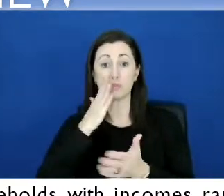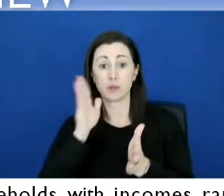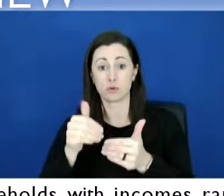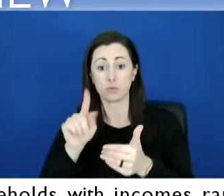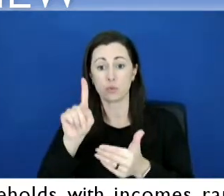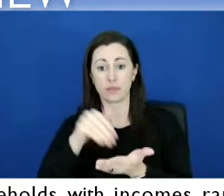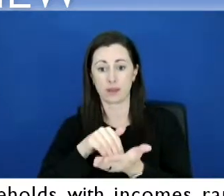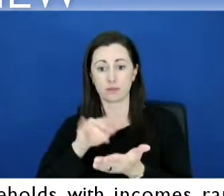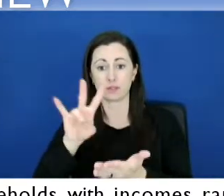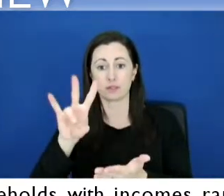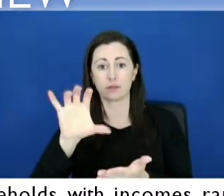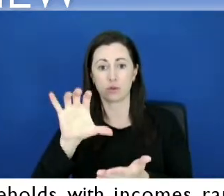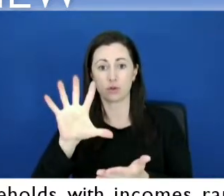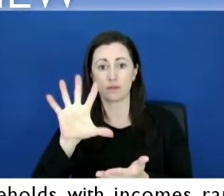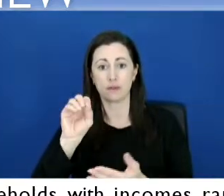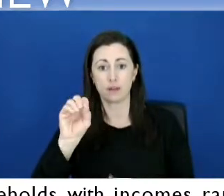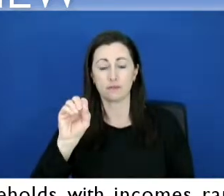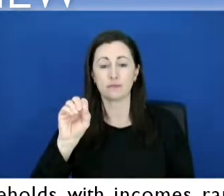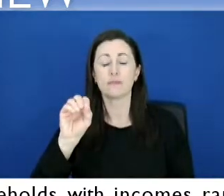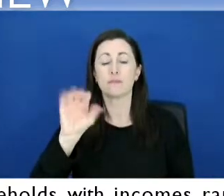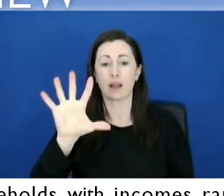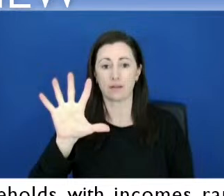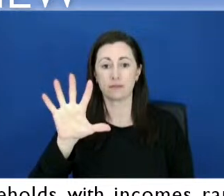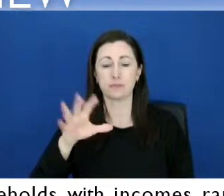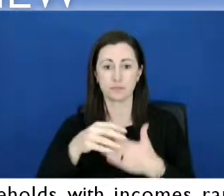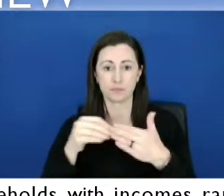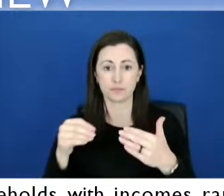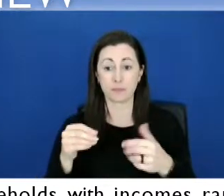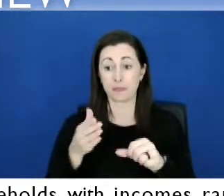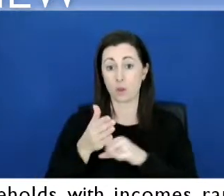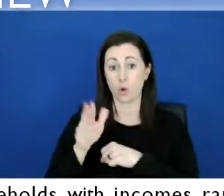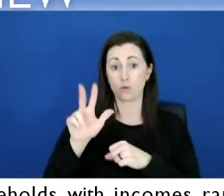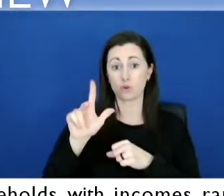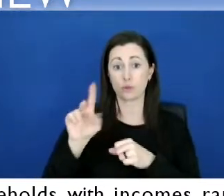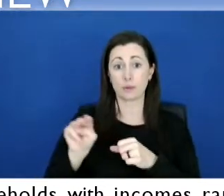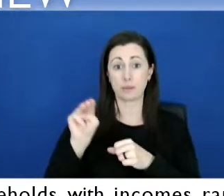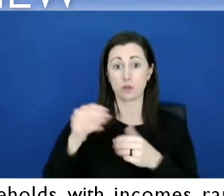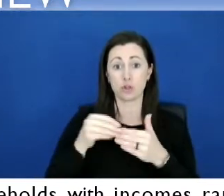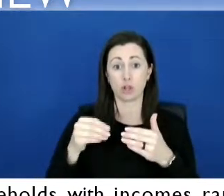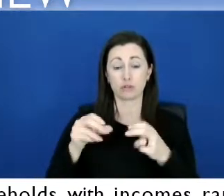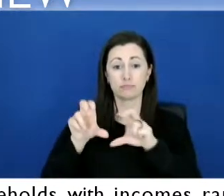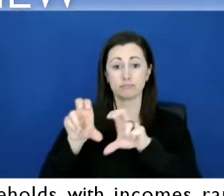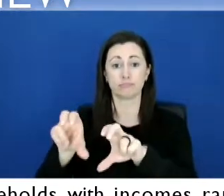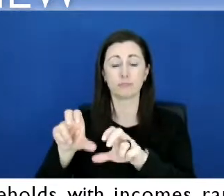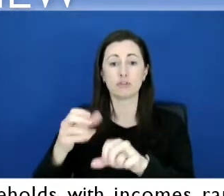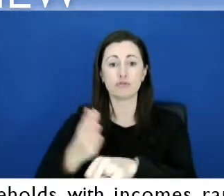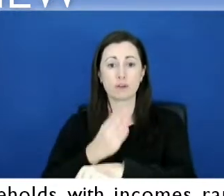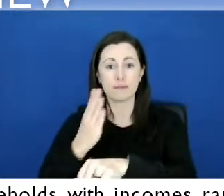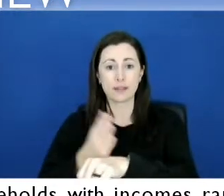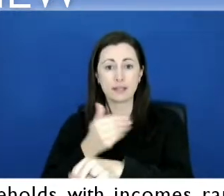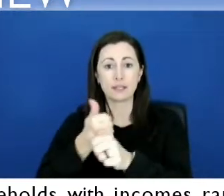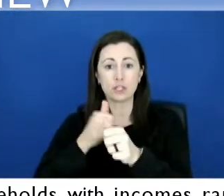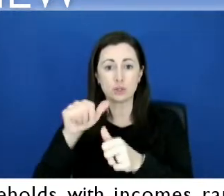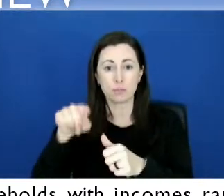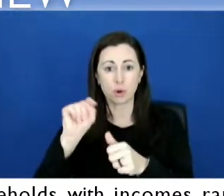$1,460 AND A TWO BEDROOM AVERAGE